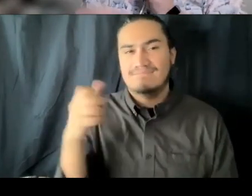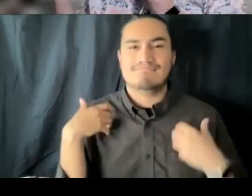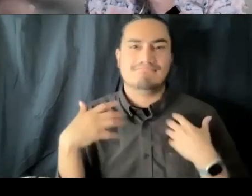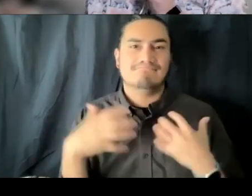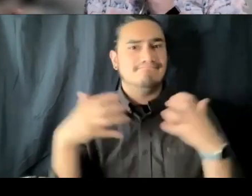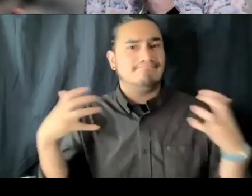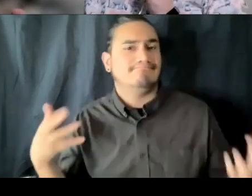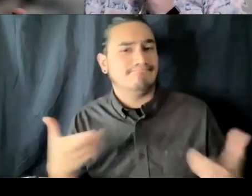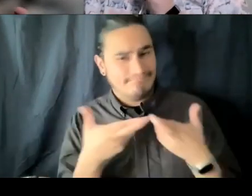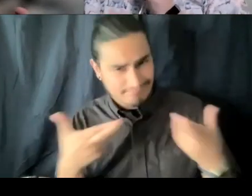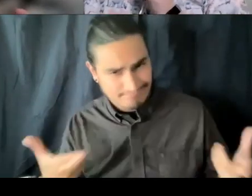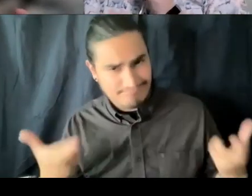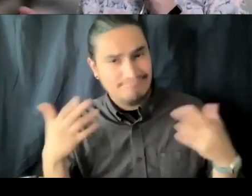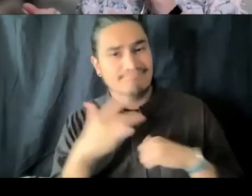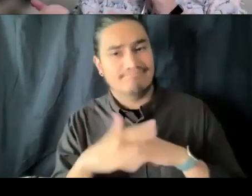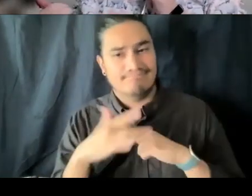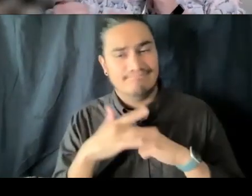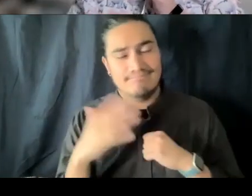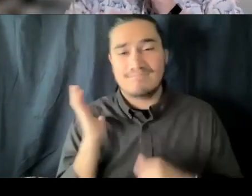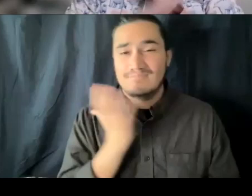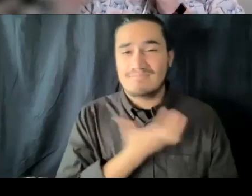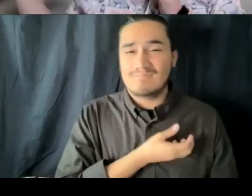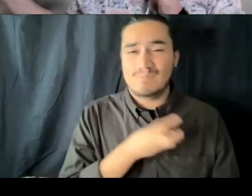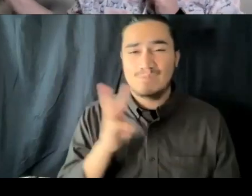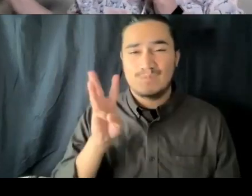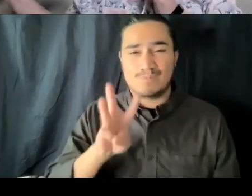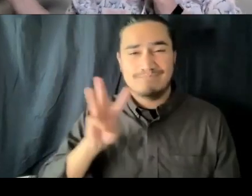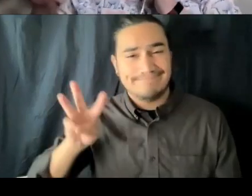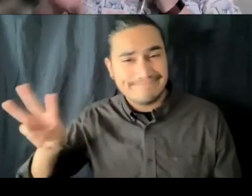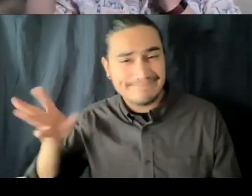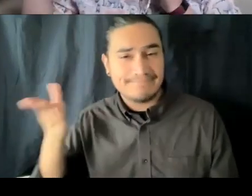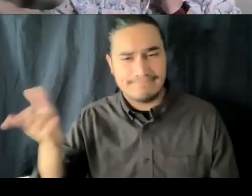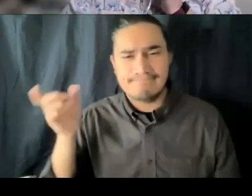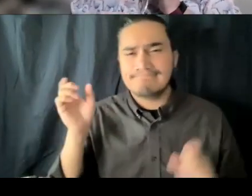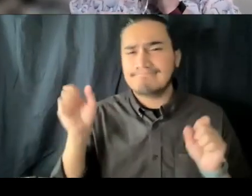So our website, you can search through recordings,